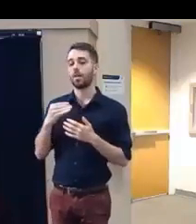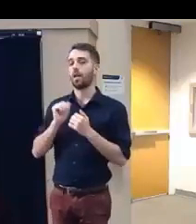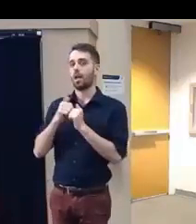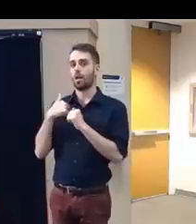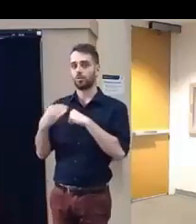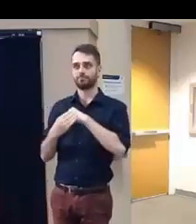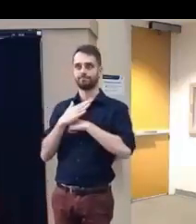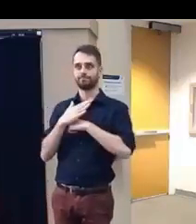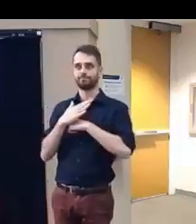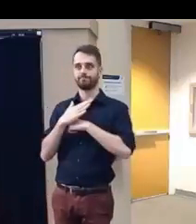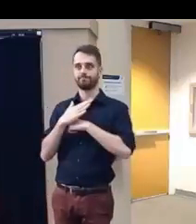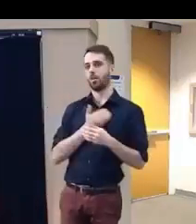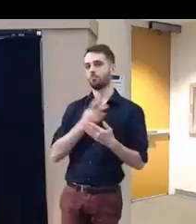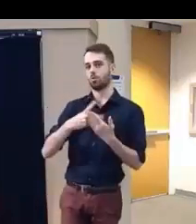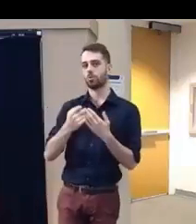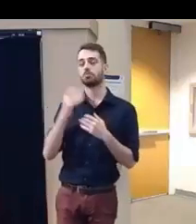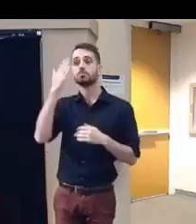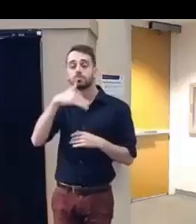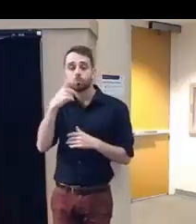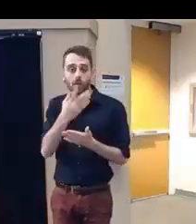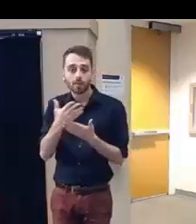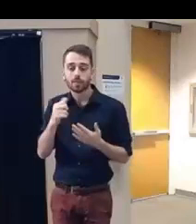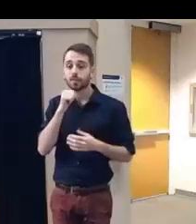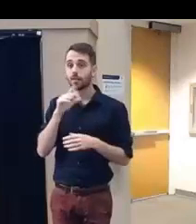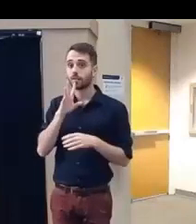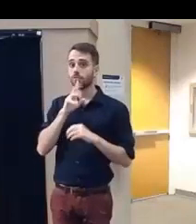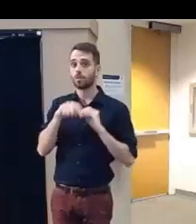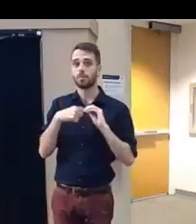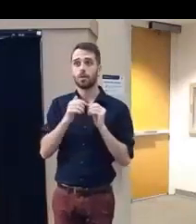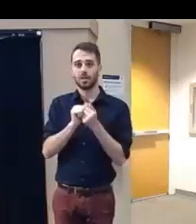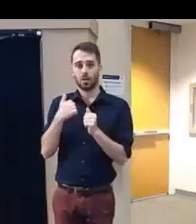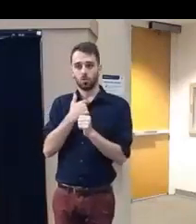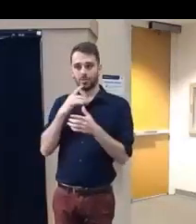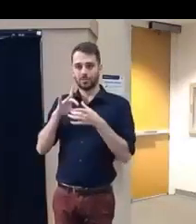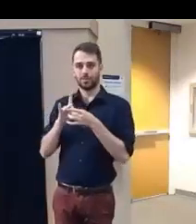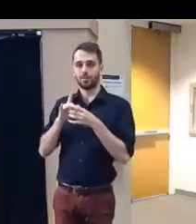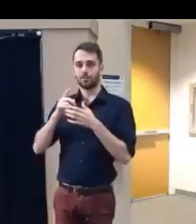talk about which is really connecting trainees well before they even get here with resources